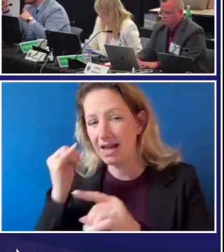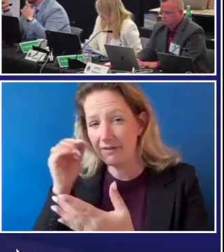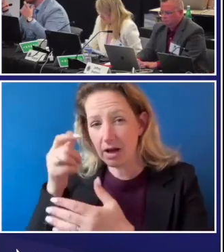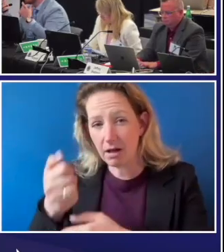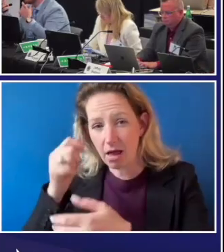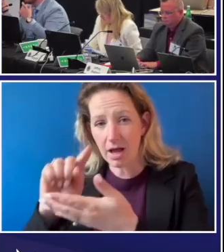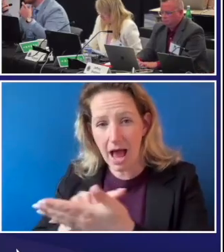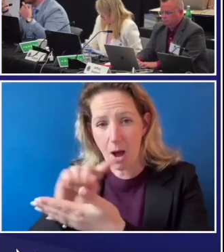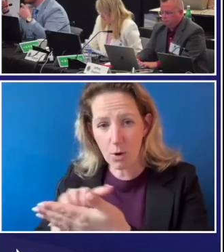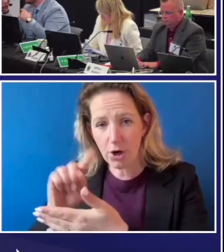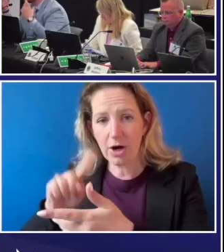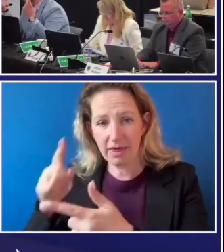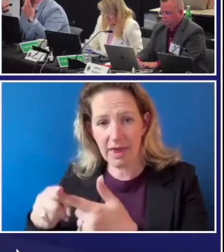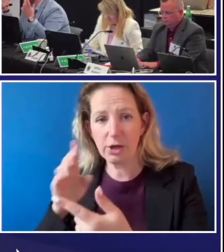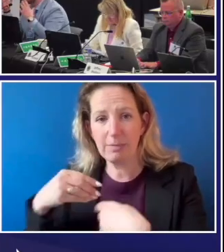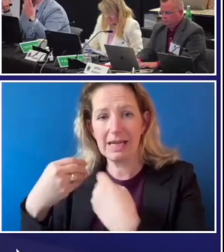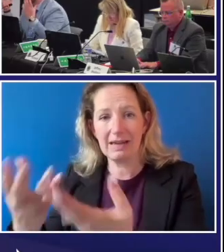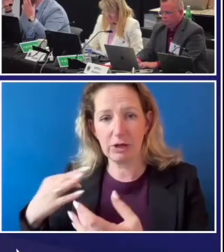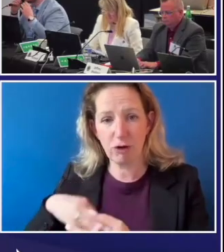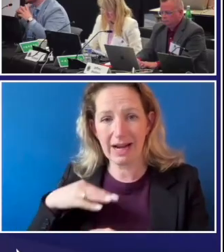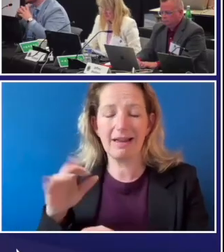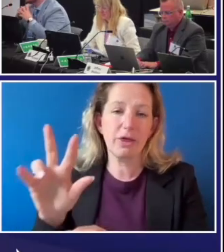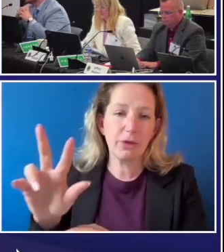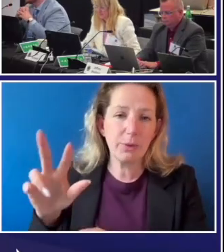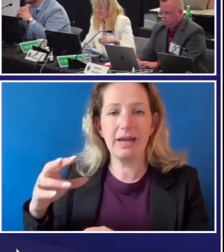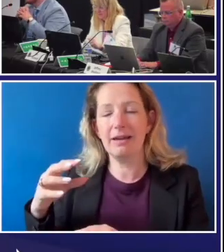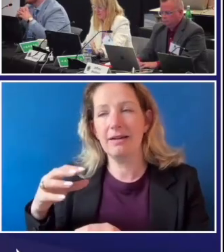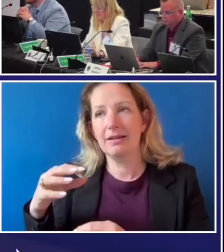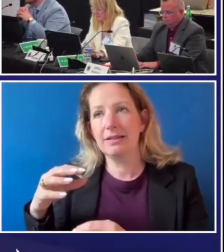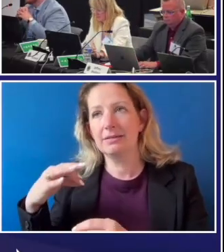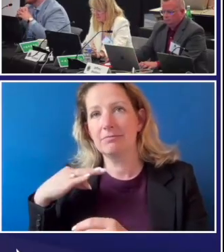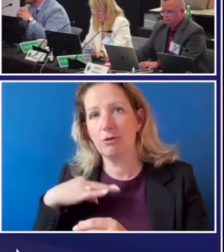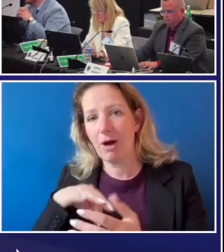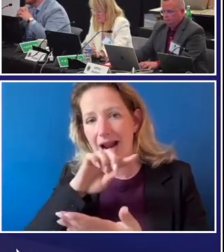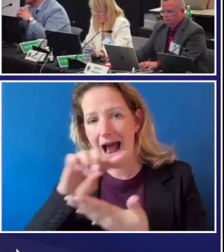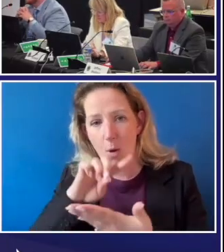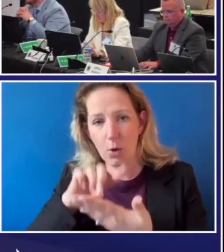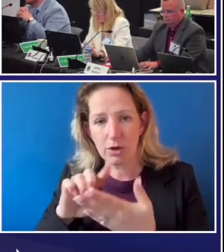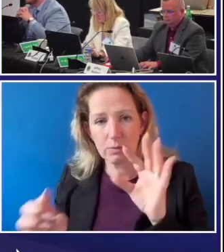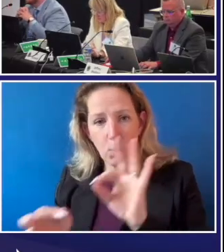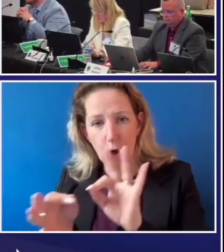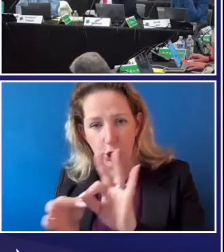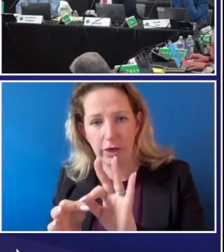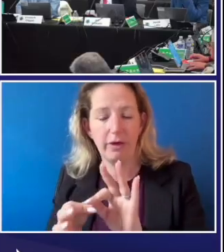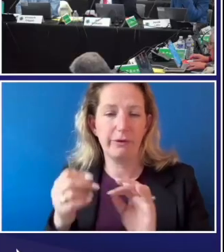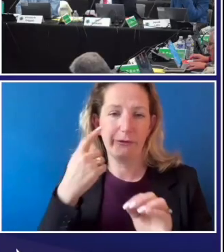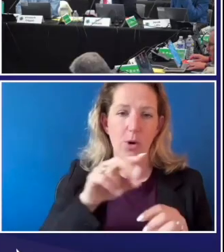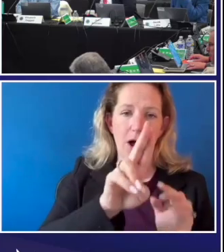undergraduate, like 3 credit hours or something along those lines, right? Or no? Um, yeah, we talked about equivalency.